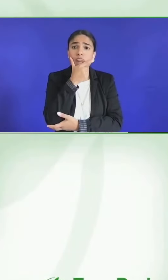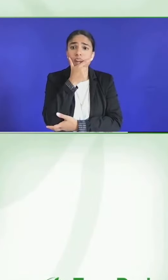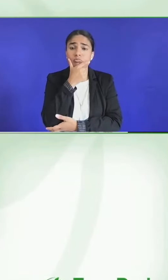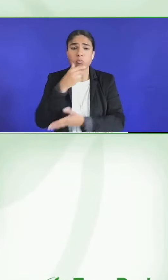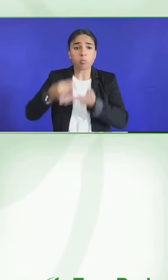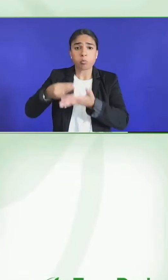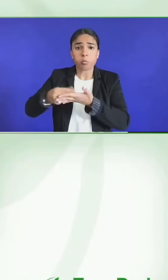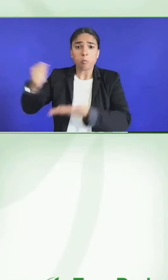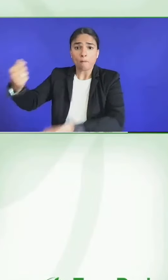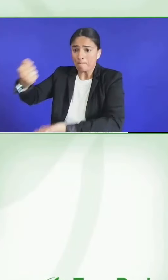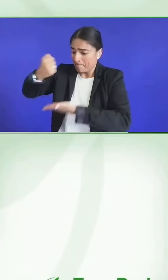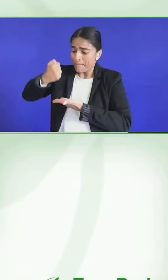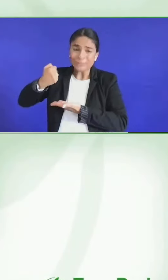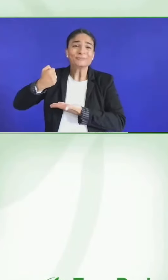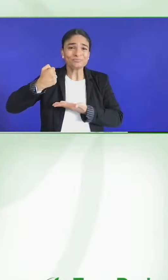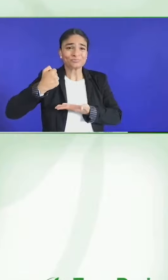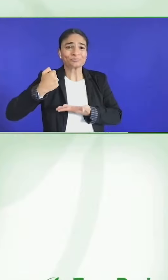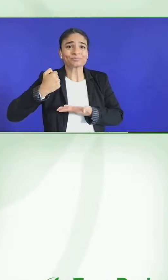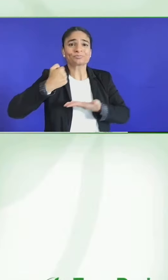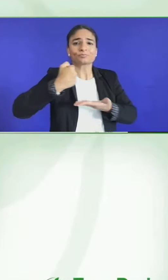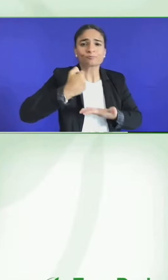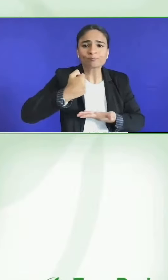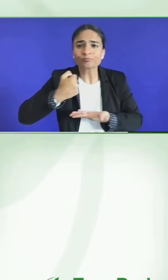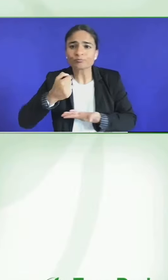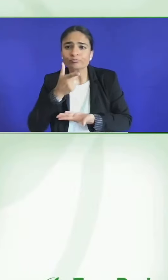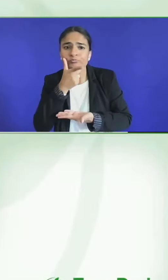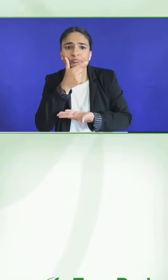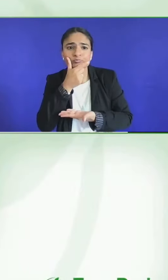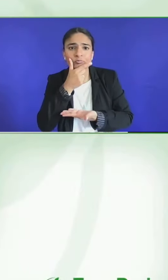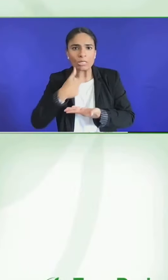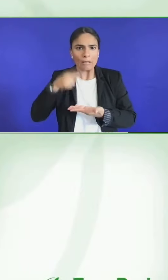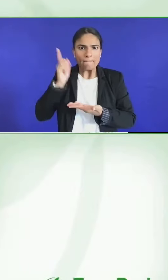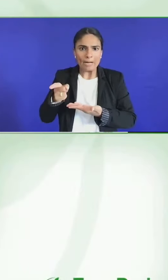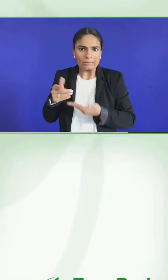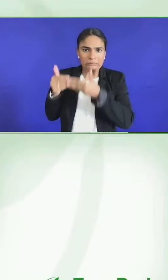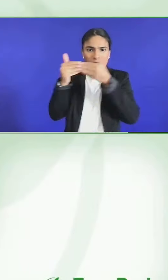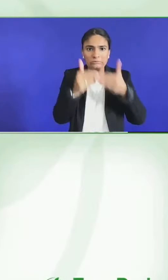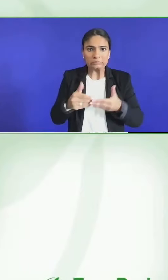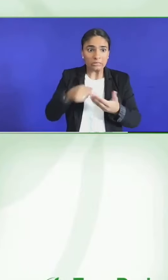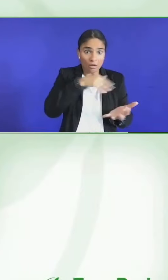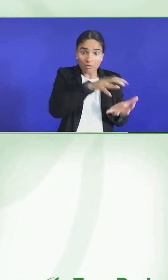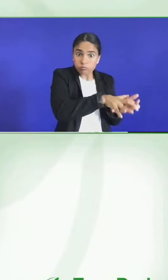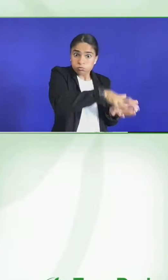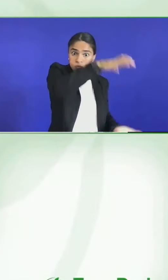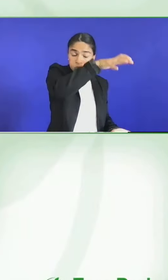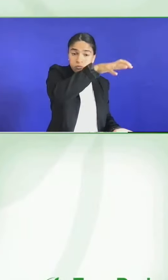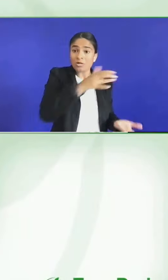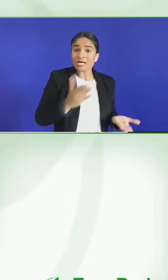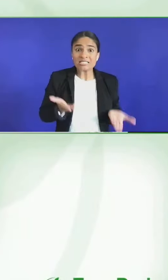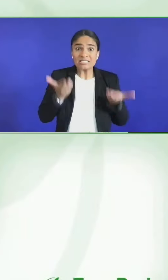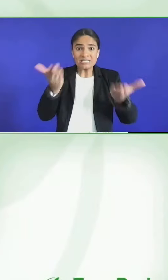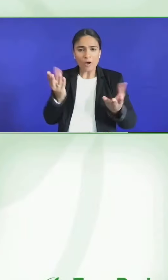But we saw that deal with these threats, to say so, we saw a lot of,